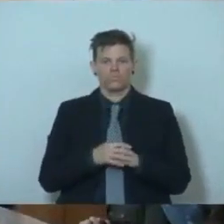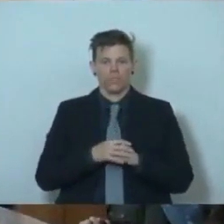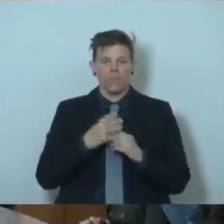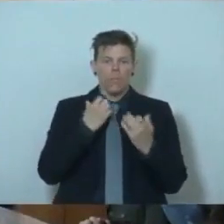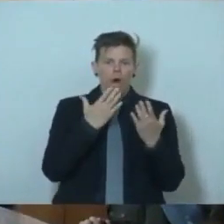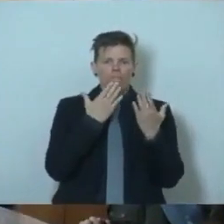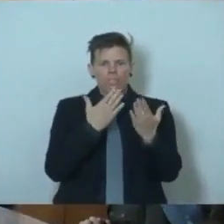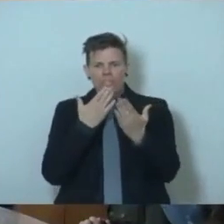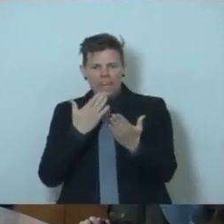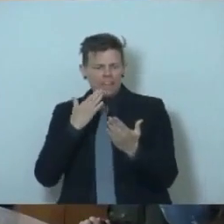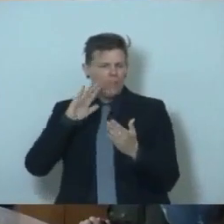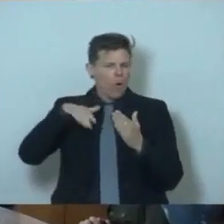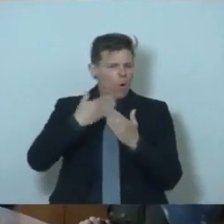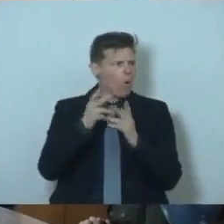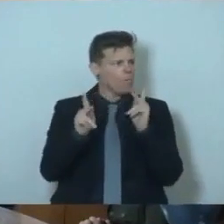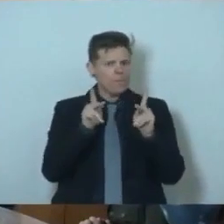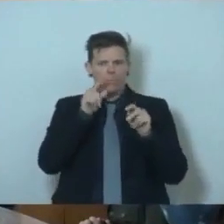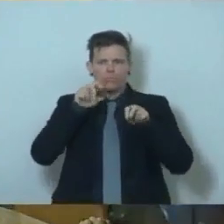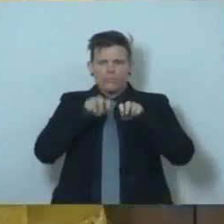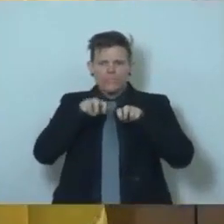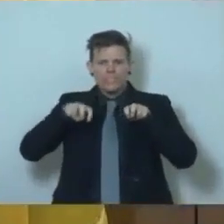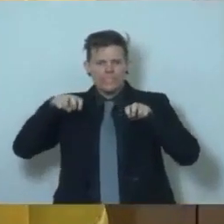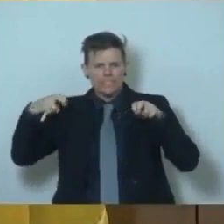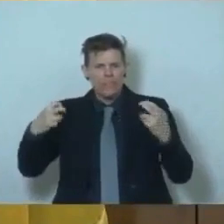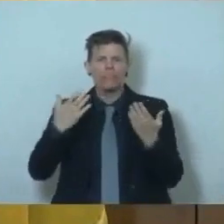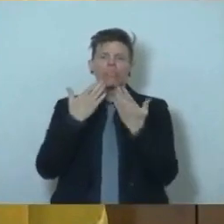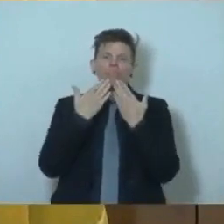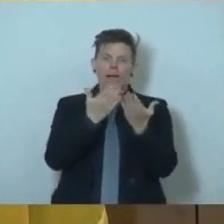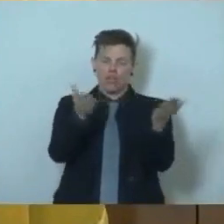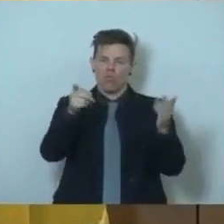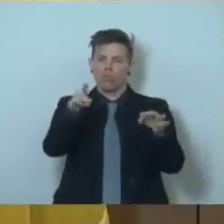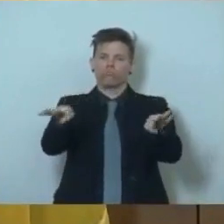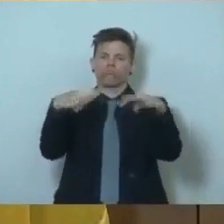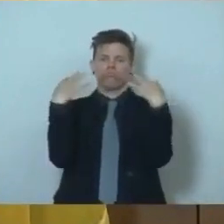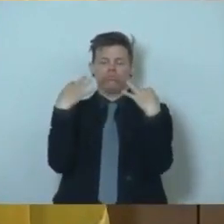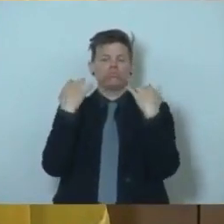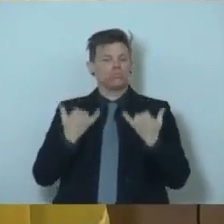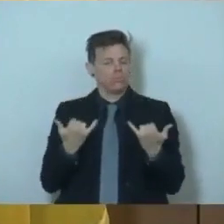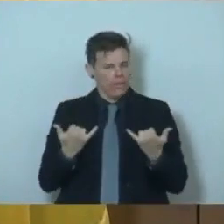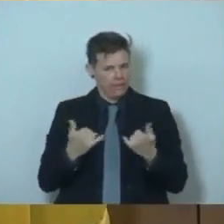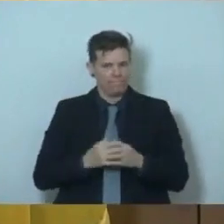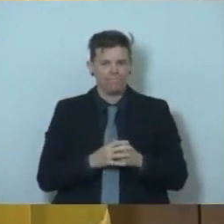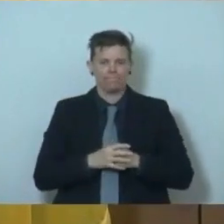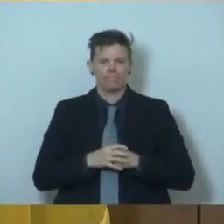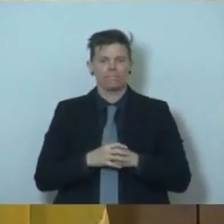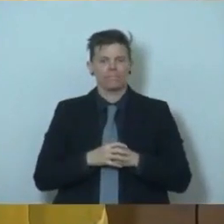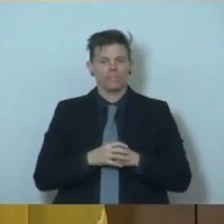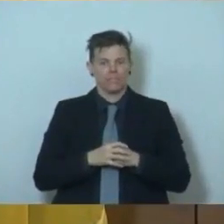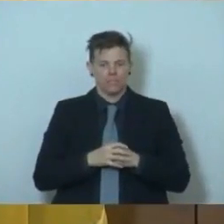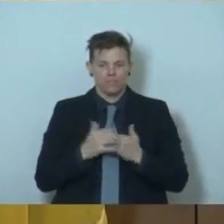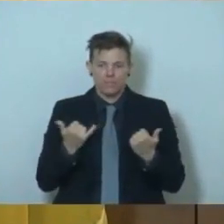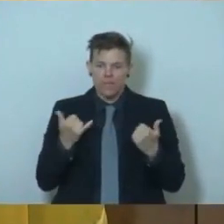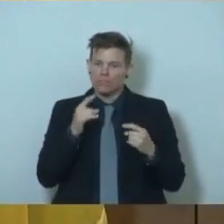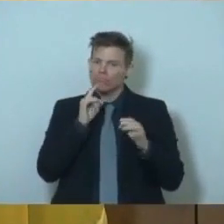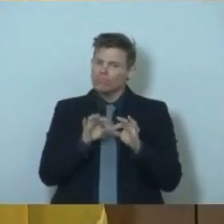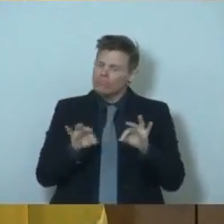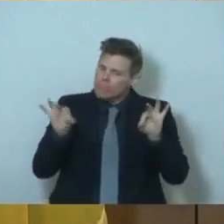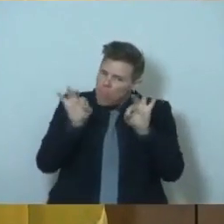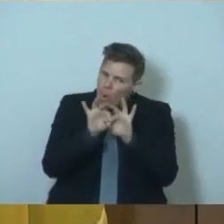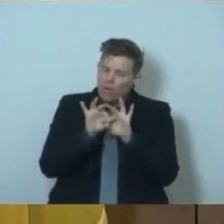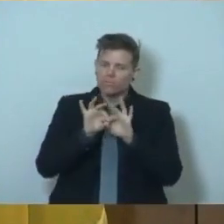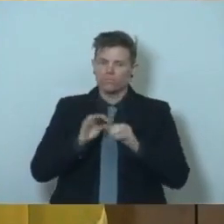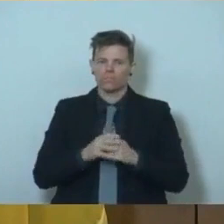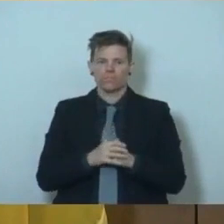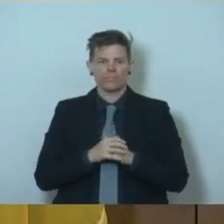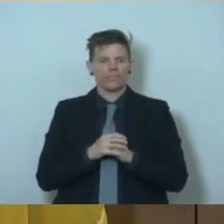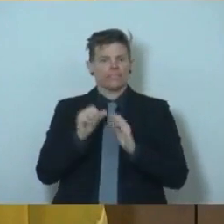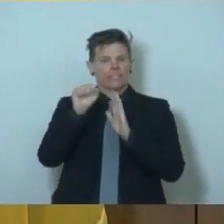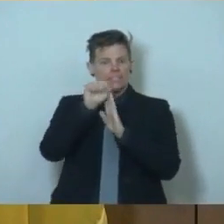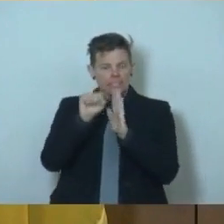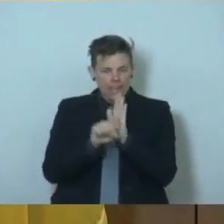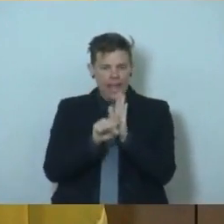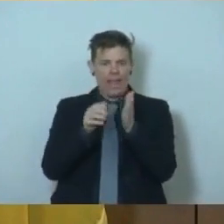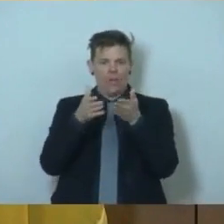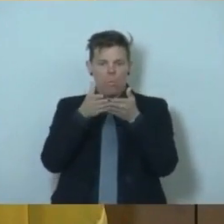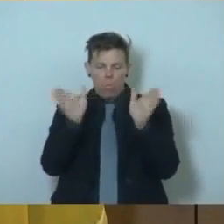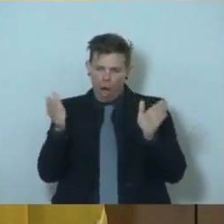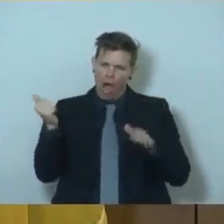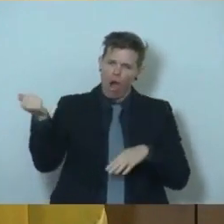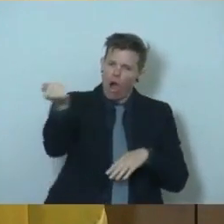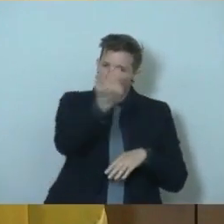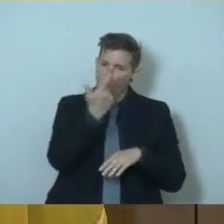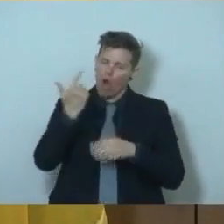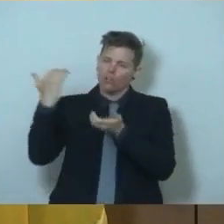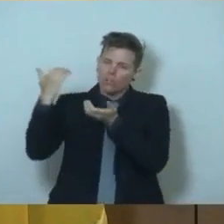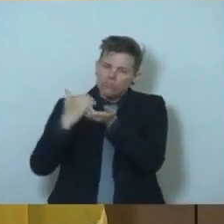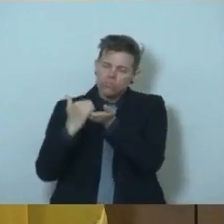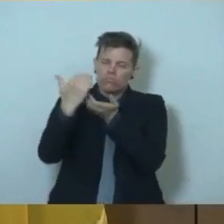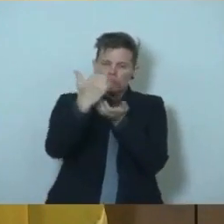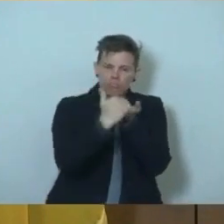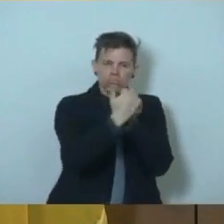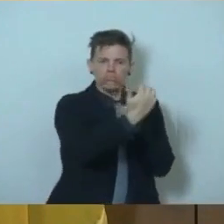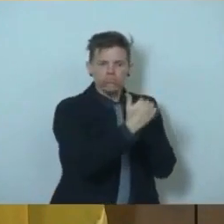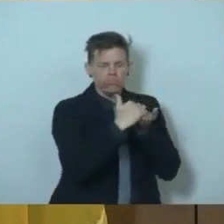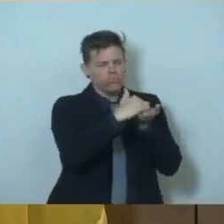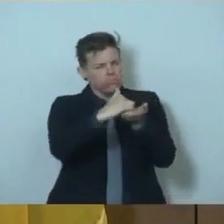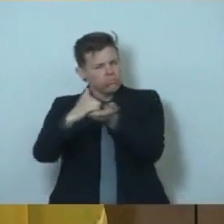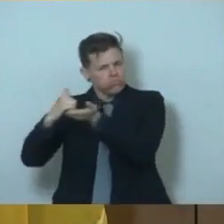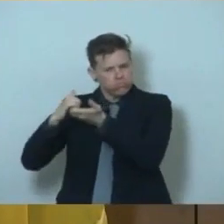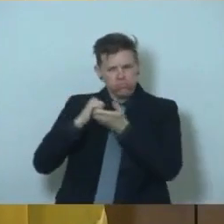I WANT TO THANK THE TEAM WHO ASEM PELL BELL HEAR AND THANK NEW MEXICANS FOR TUNING IN AND IT IS CRITICAL AGAIN THAT WE FEEL LIKE THIS IS A STATEWIDE EFFORT AND WHILE WE REPORT IN